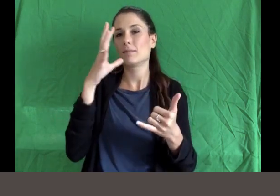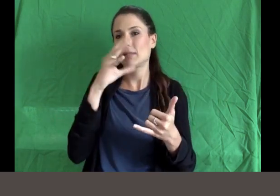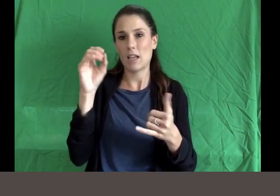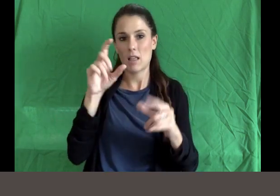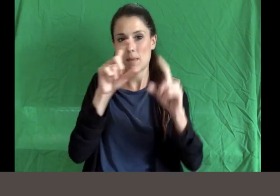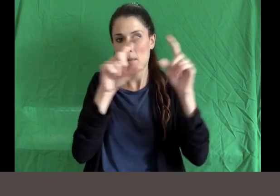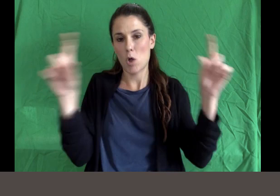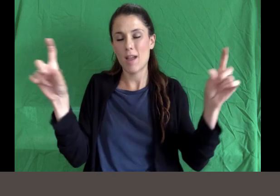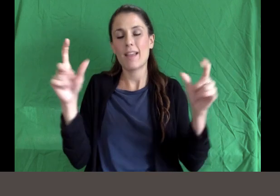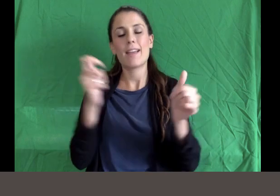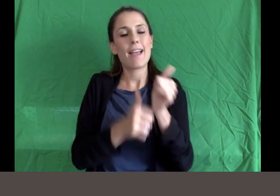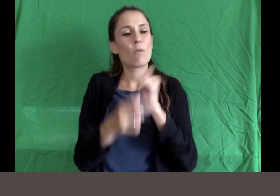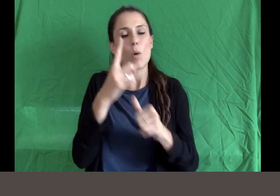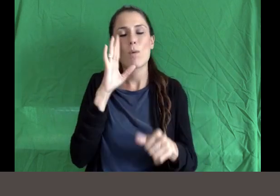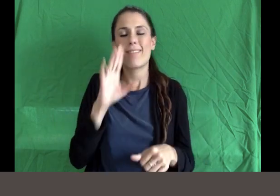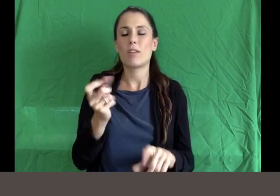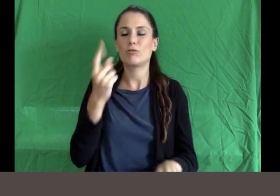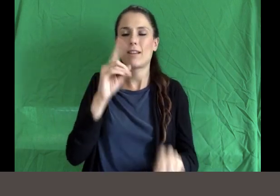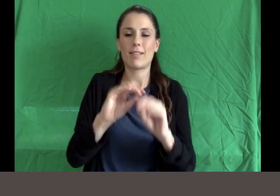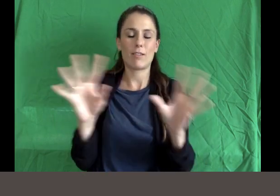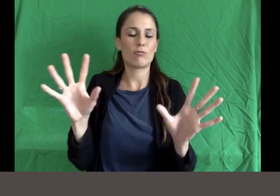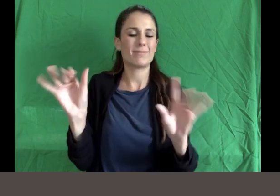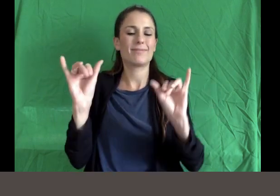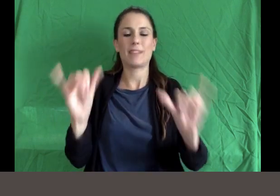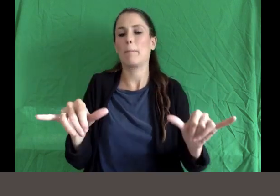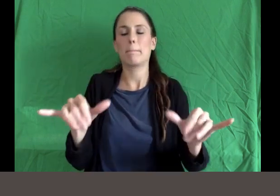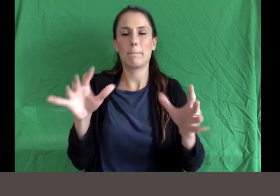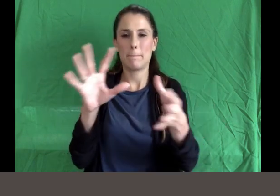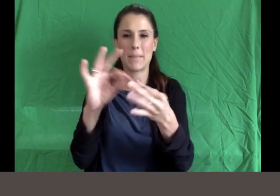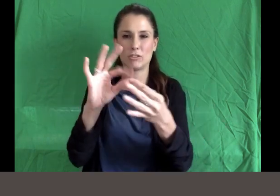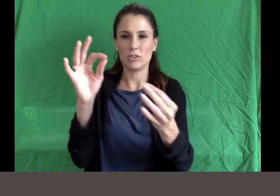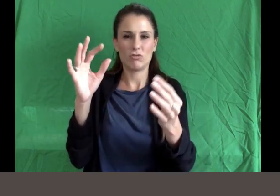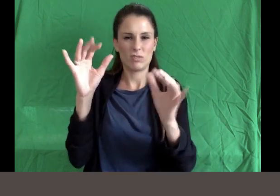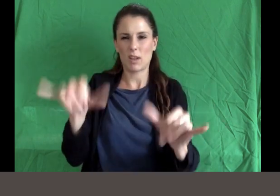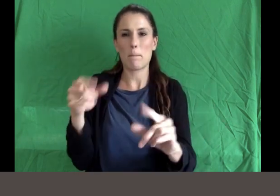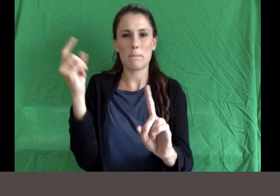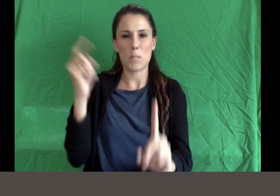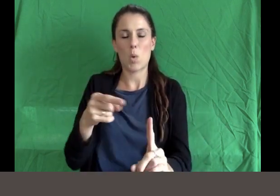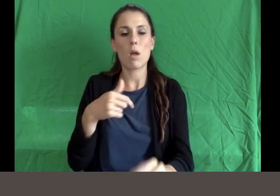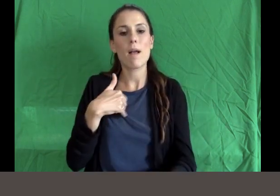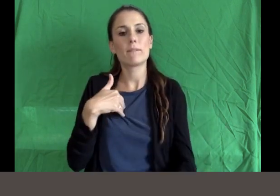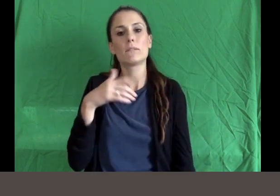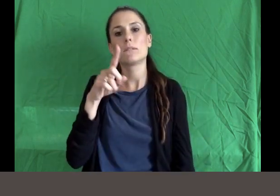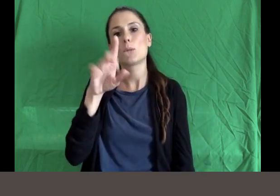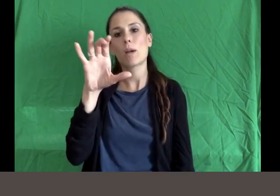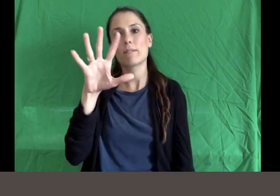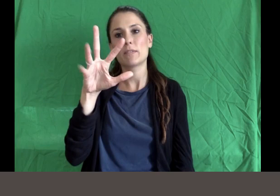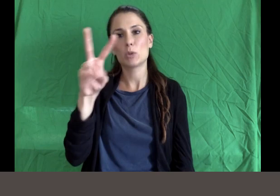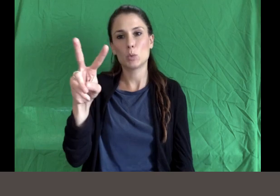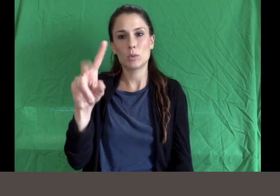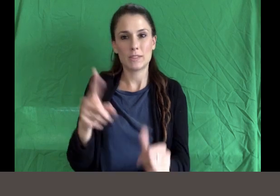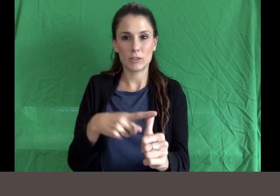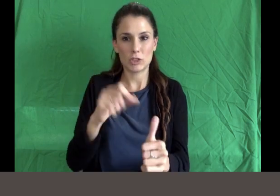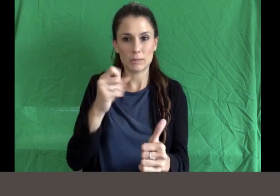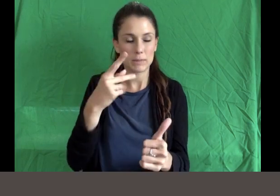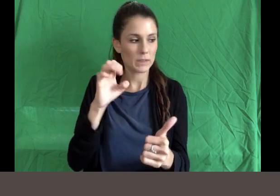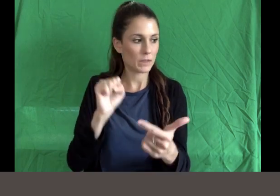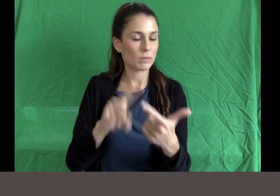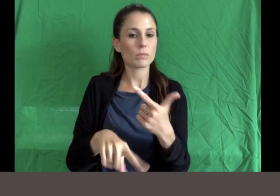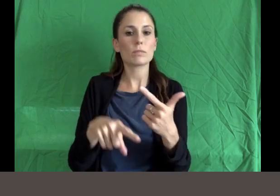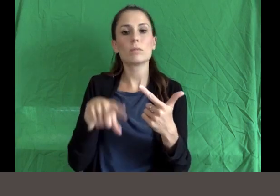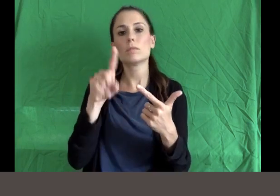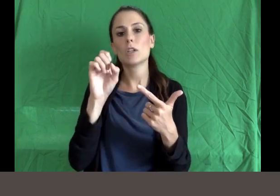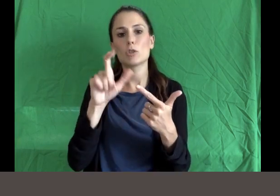124 of my next and 68 of my third now how can we supplant minimalism in other charts we've talked